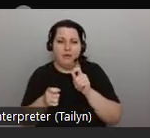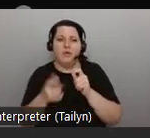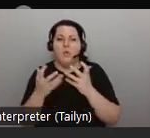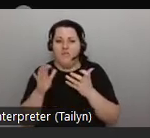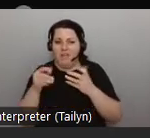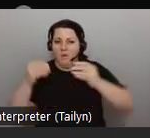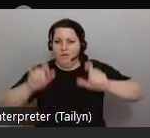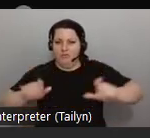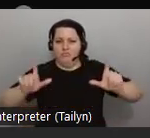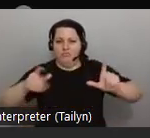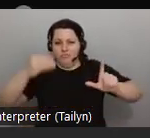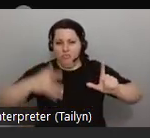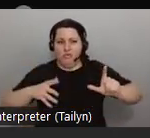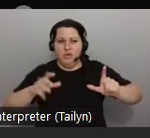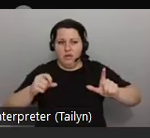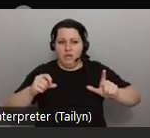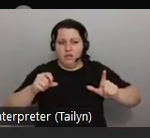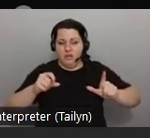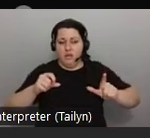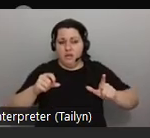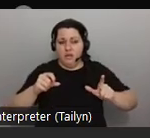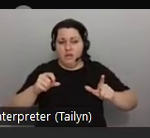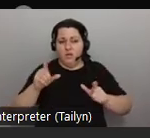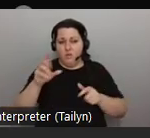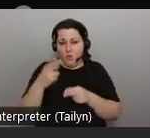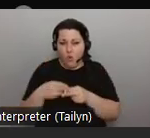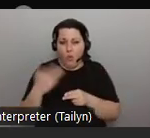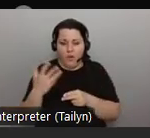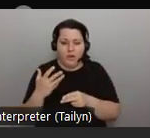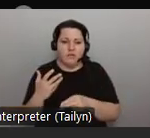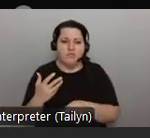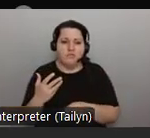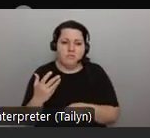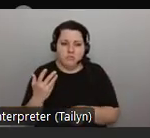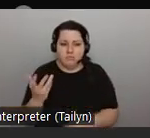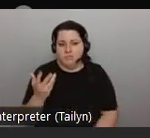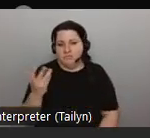like, but if I click modify, this is the menu you want.